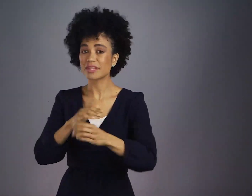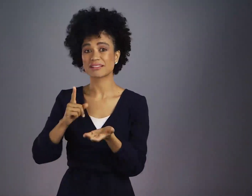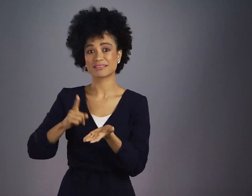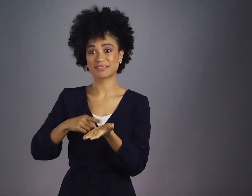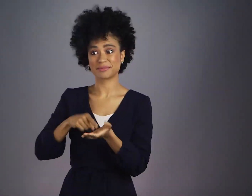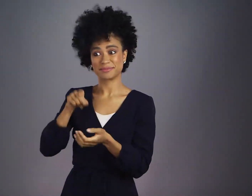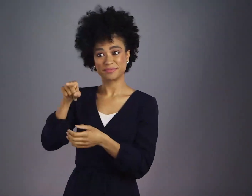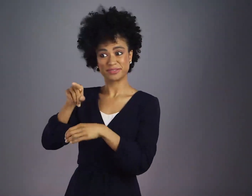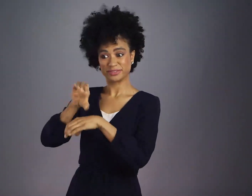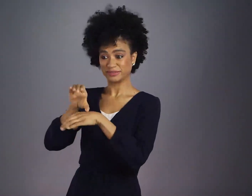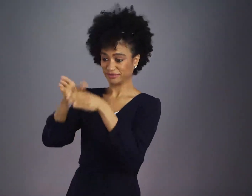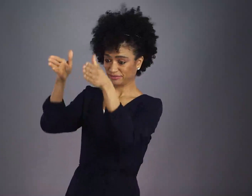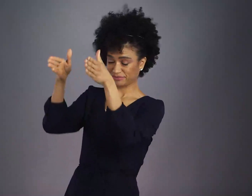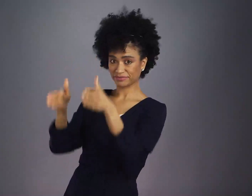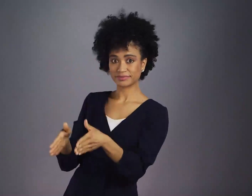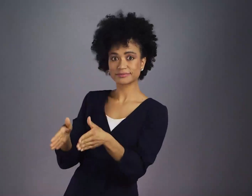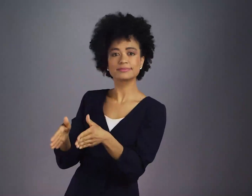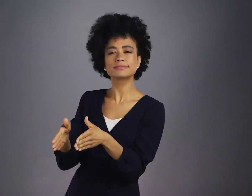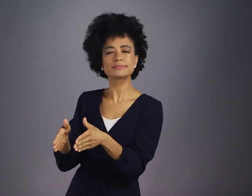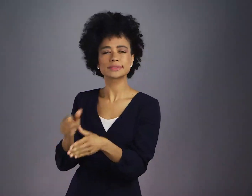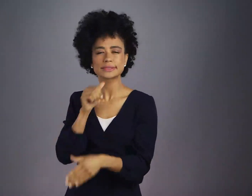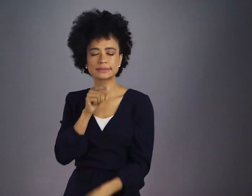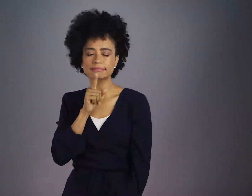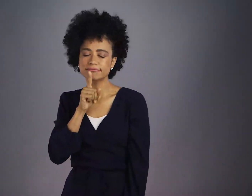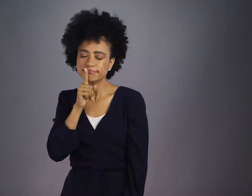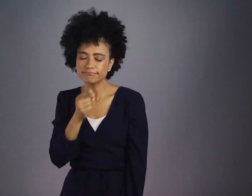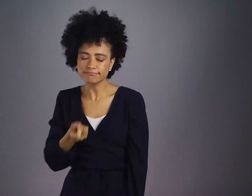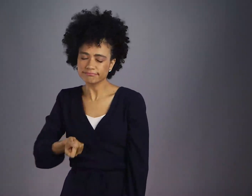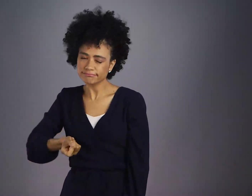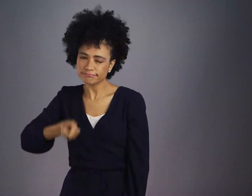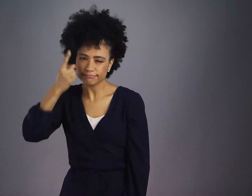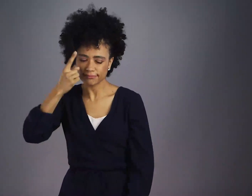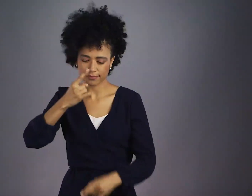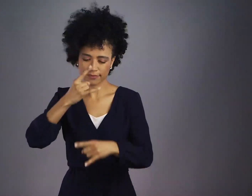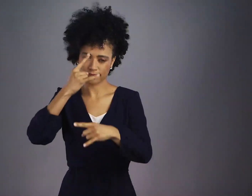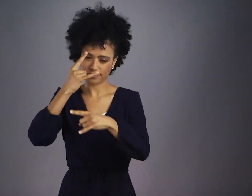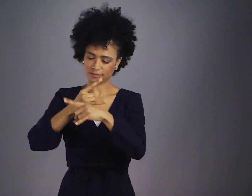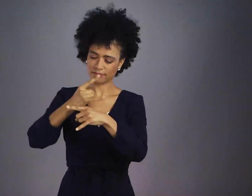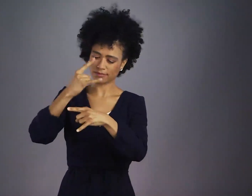and understand our problem. Of course, we sometimes encounter people